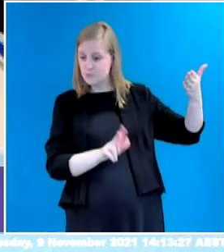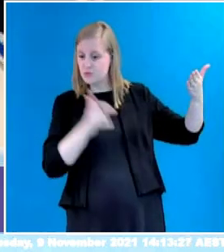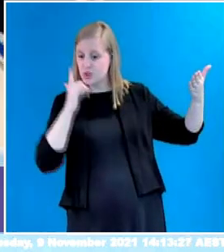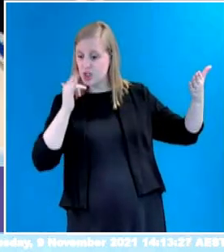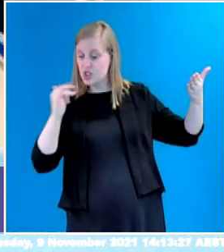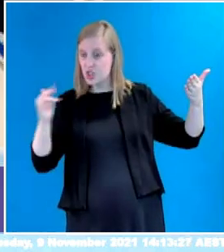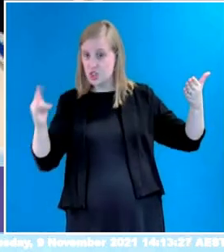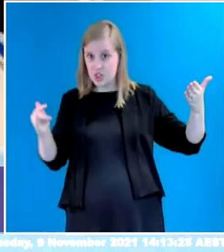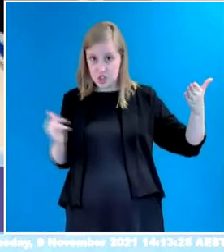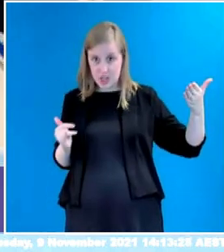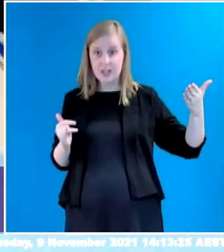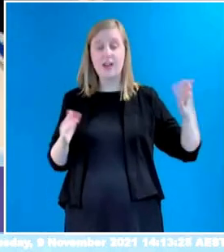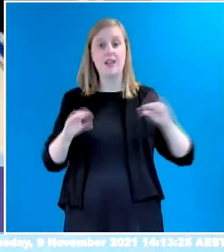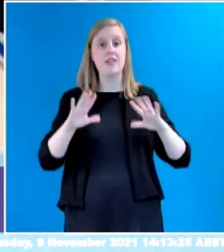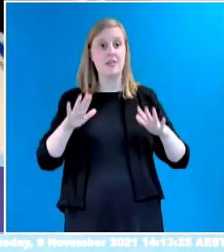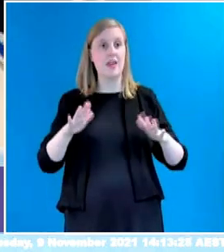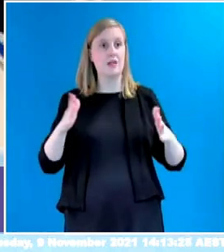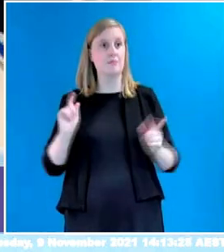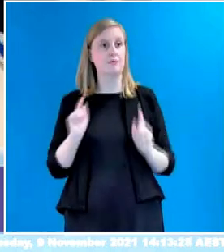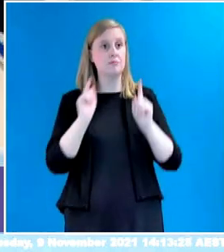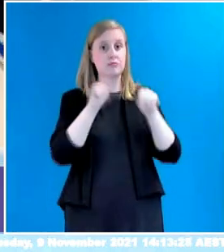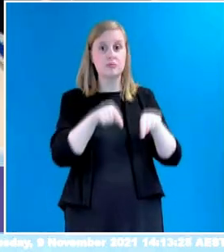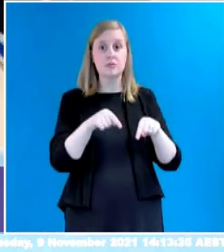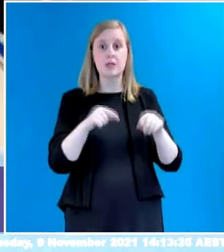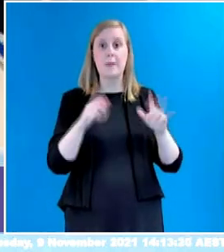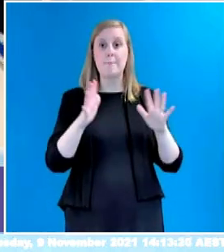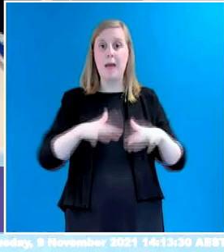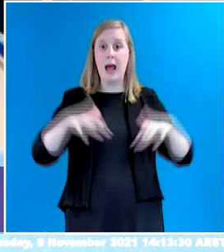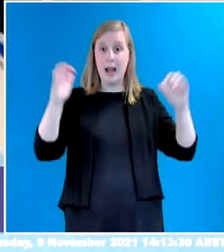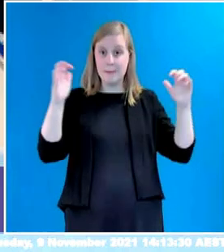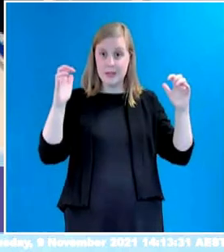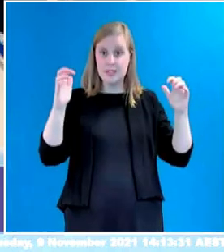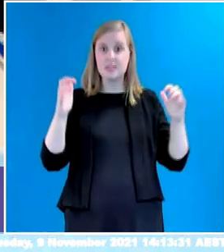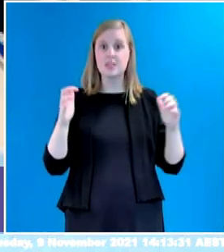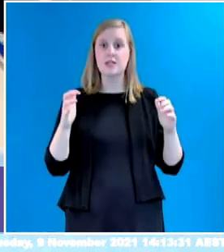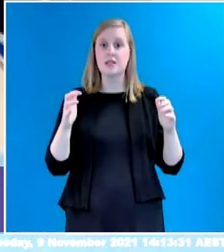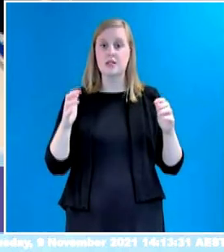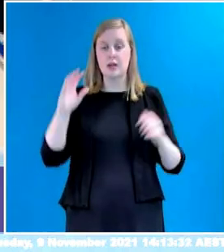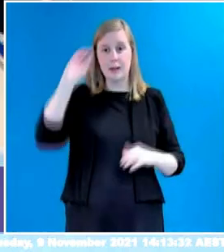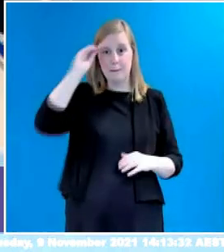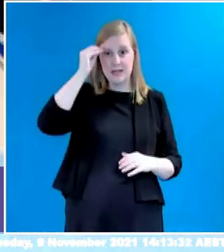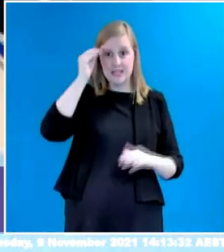Committee on Treaties, the National Interest Analysis, which summarises, I